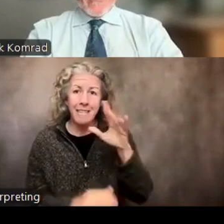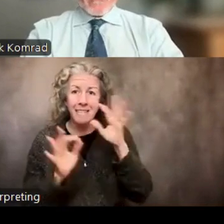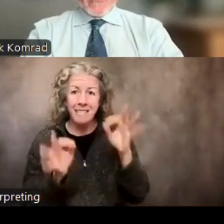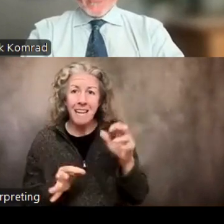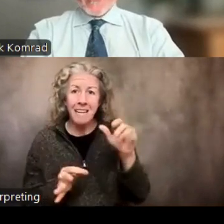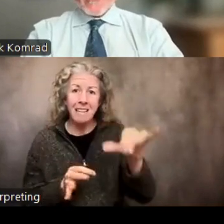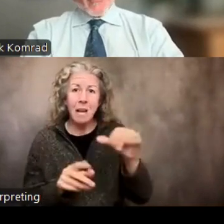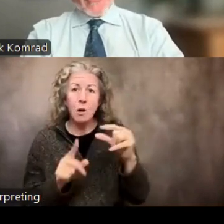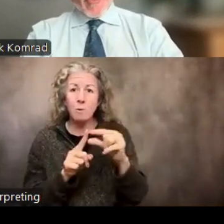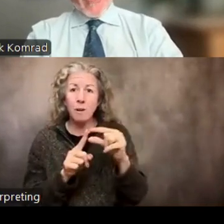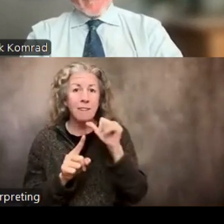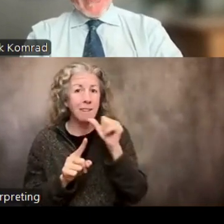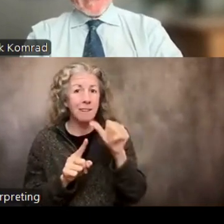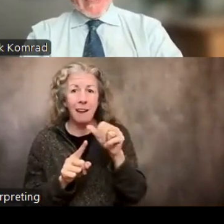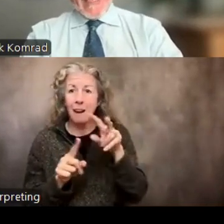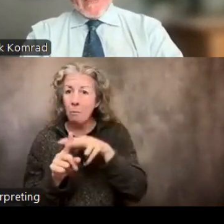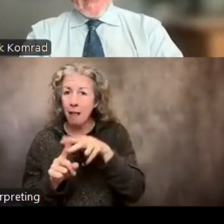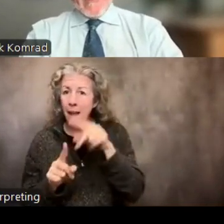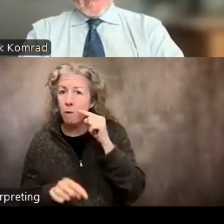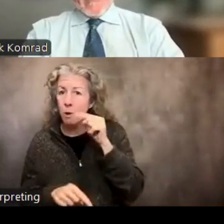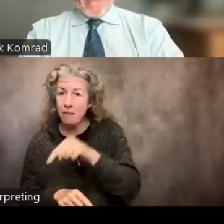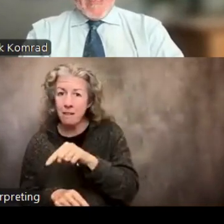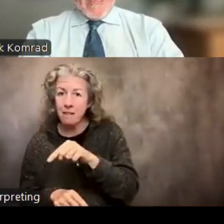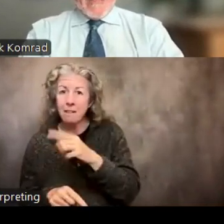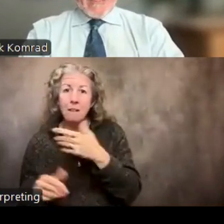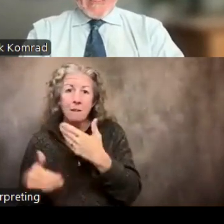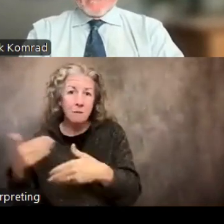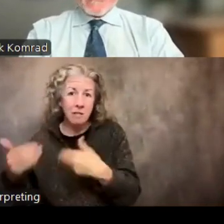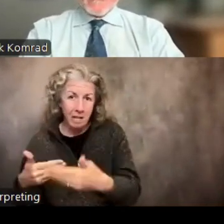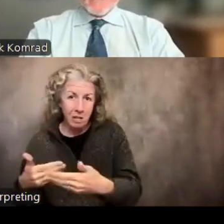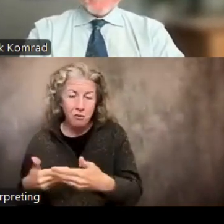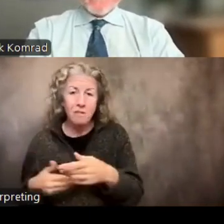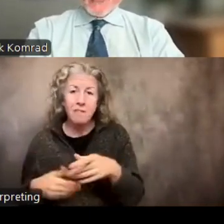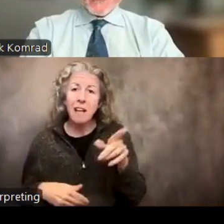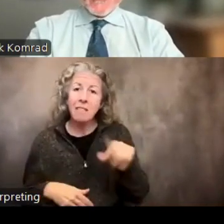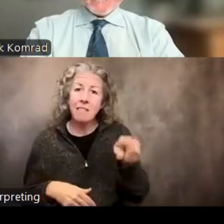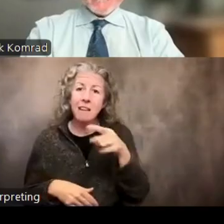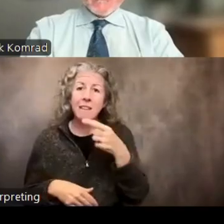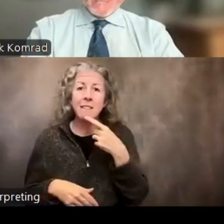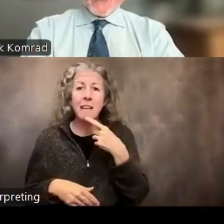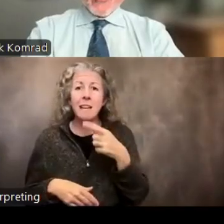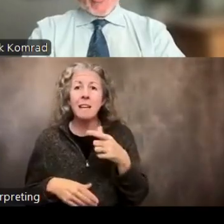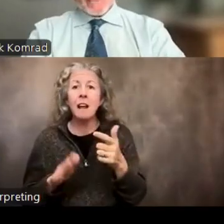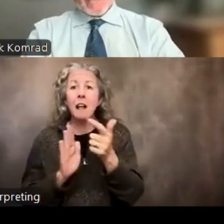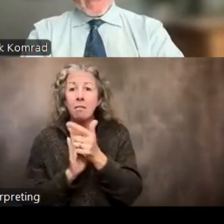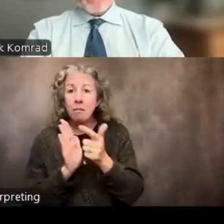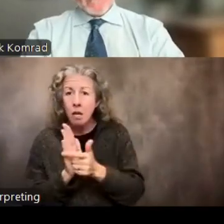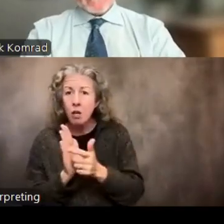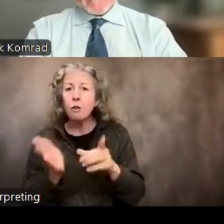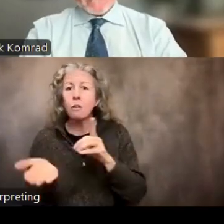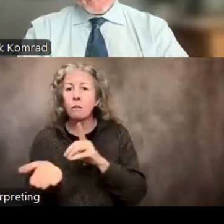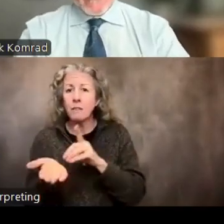the procedures that we're talking about today. They claimed legal physician assisted death should not be considered